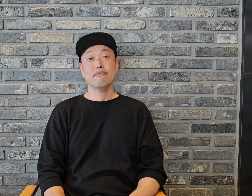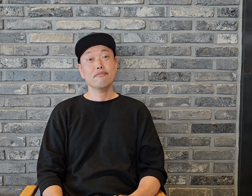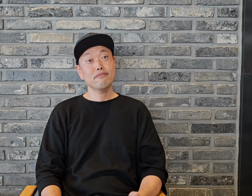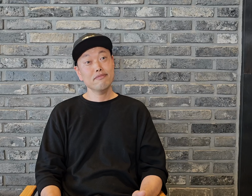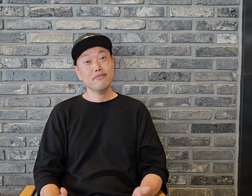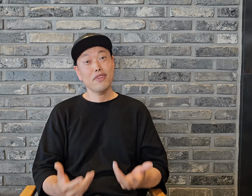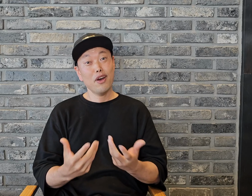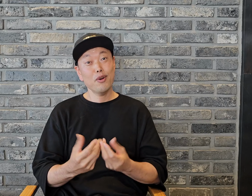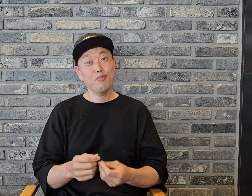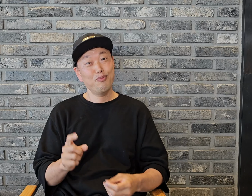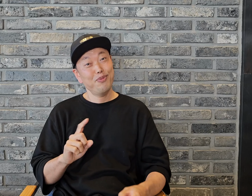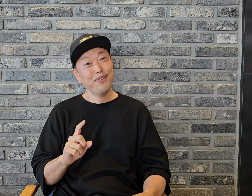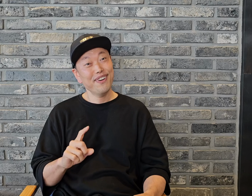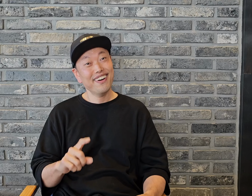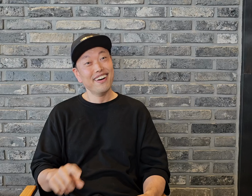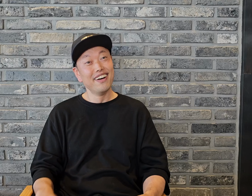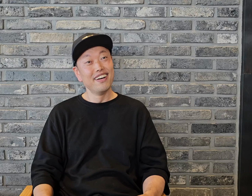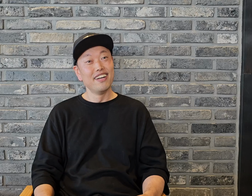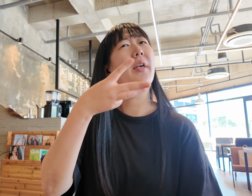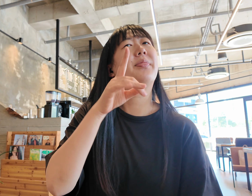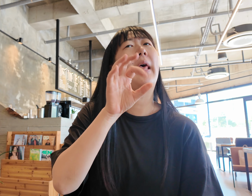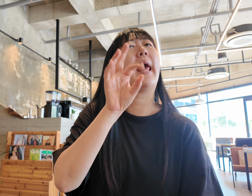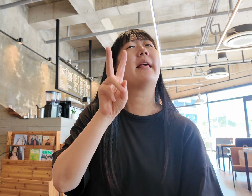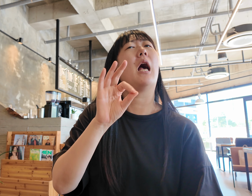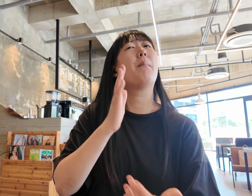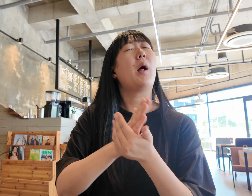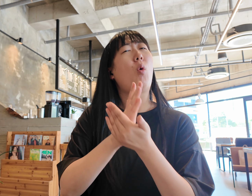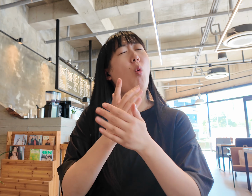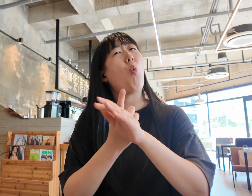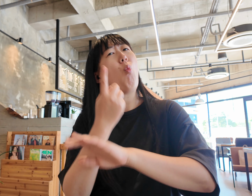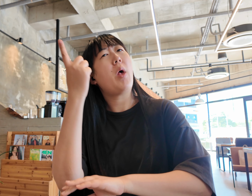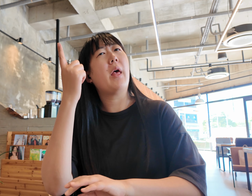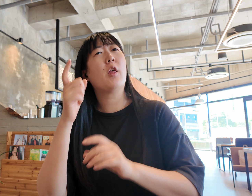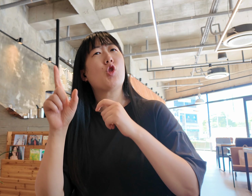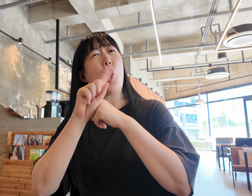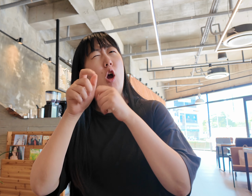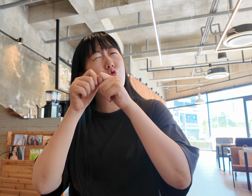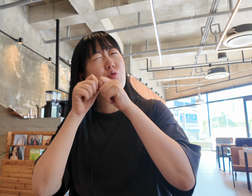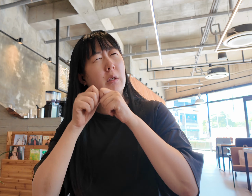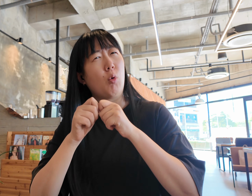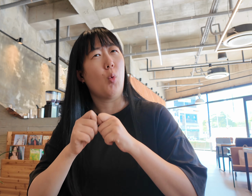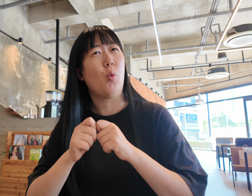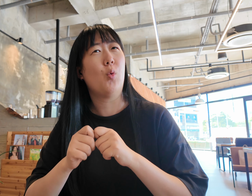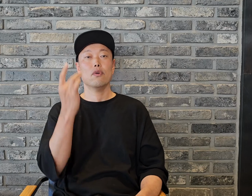Would you like to give me another example? Please explain in detail with an example other than the sun.